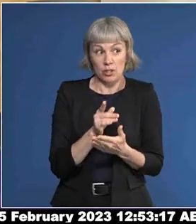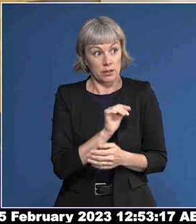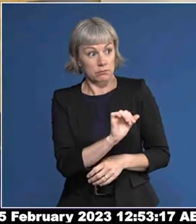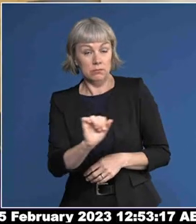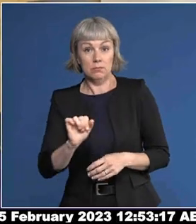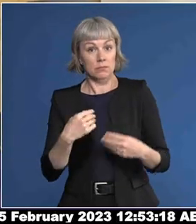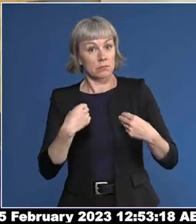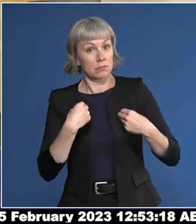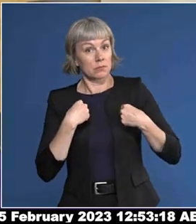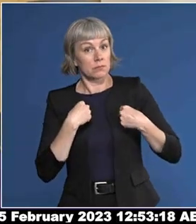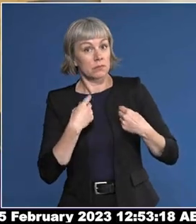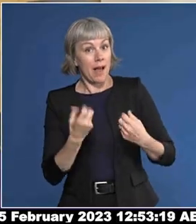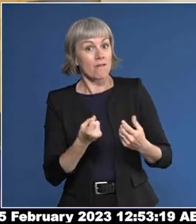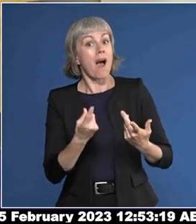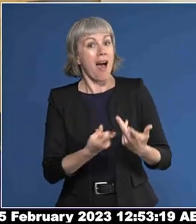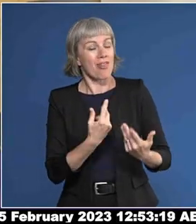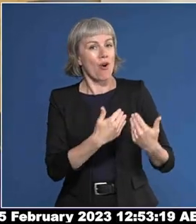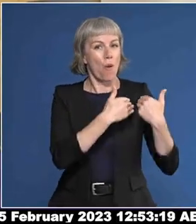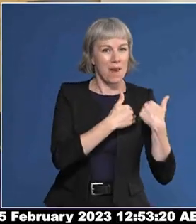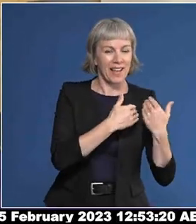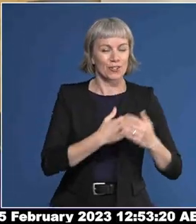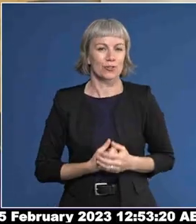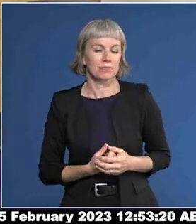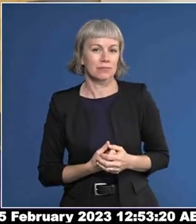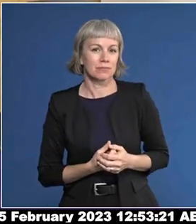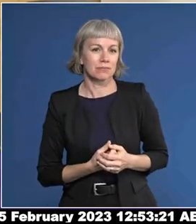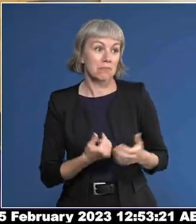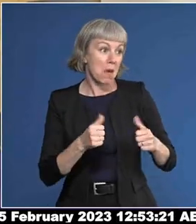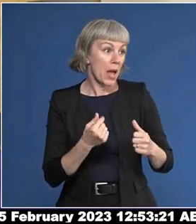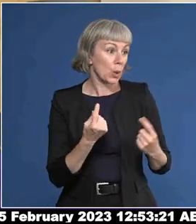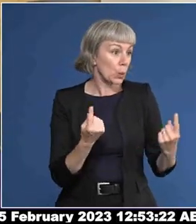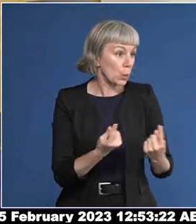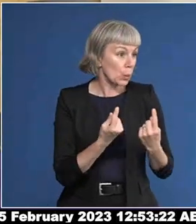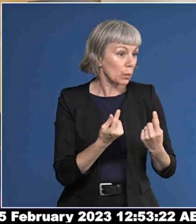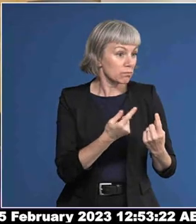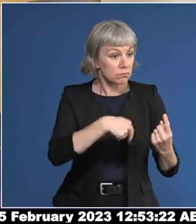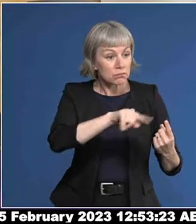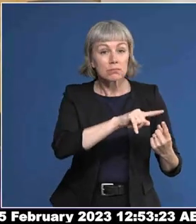For example, as those who are corporations, you have obligations under the Corporations